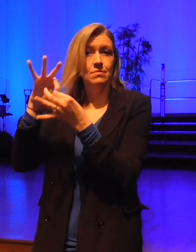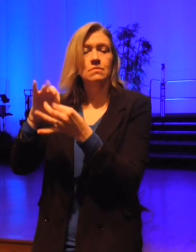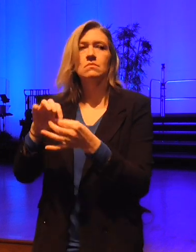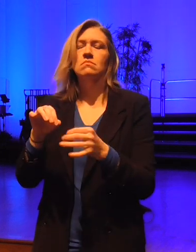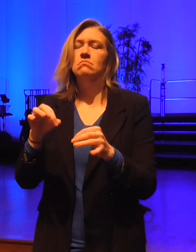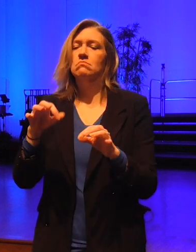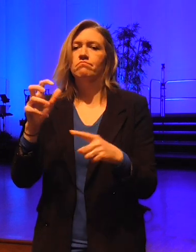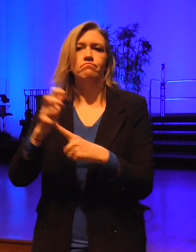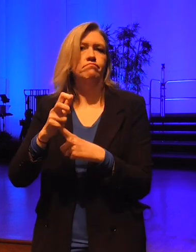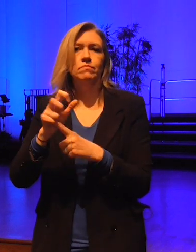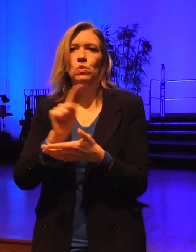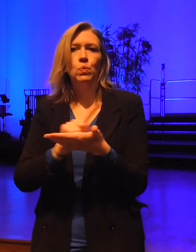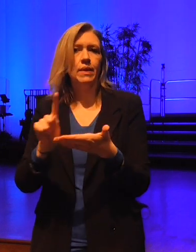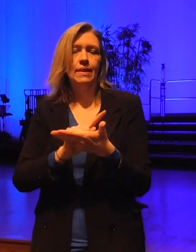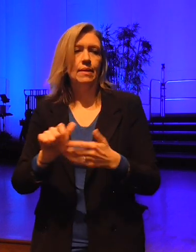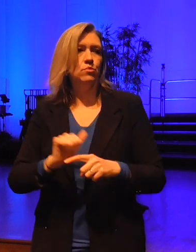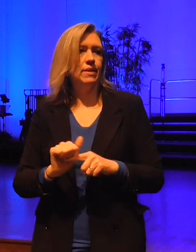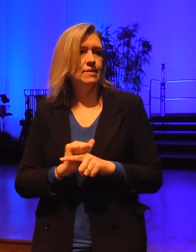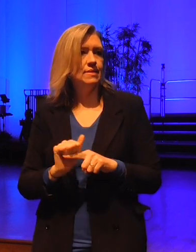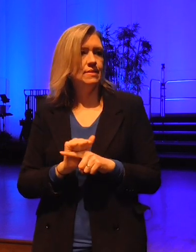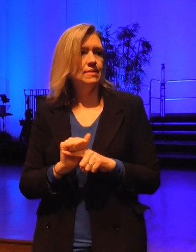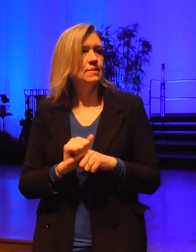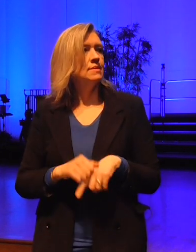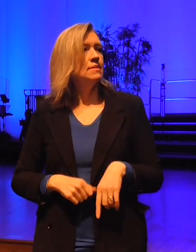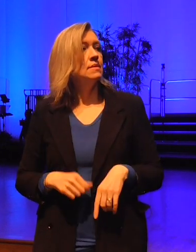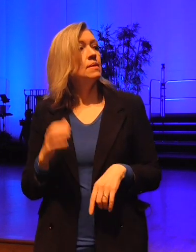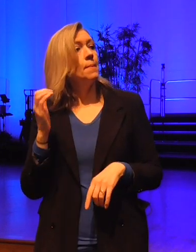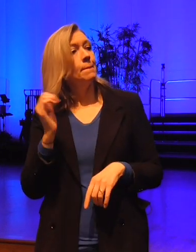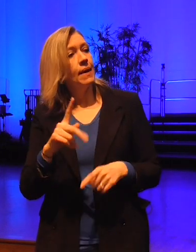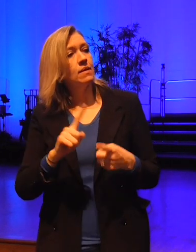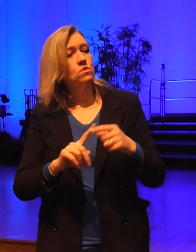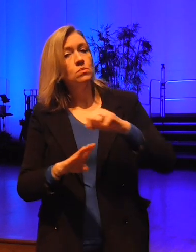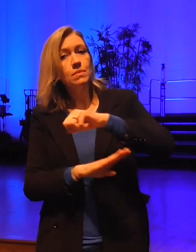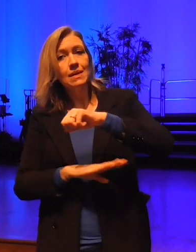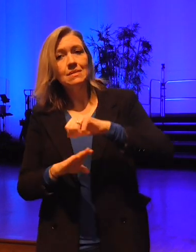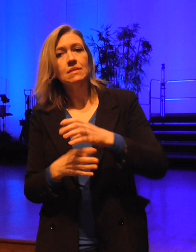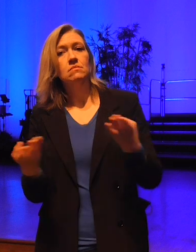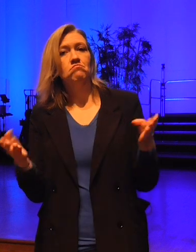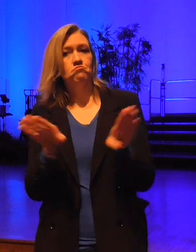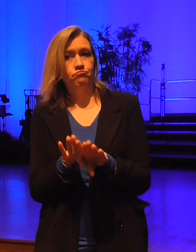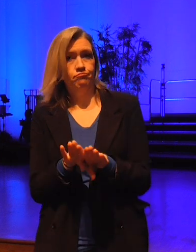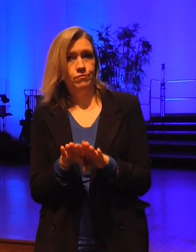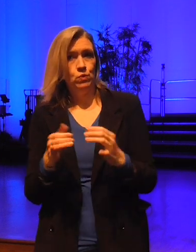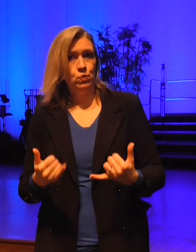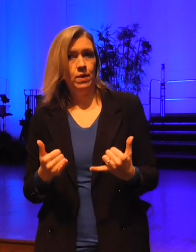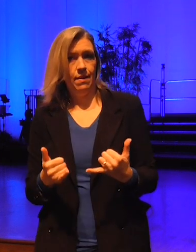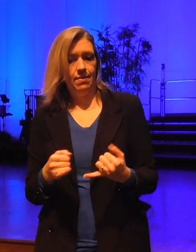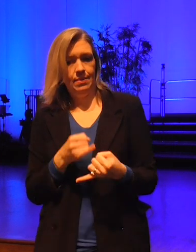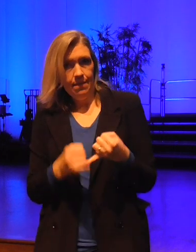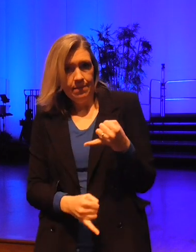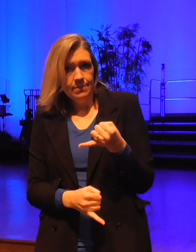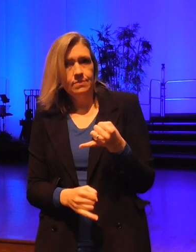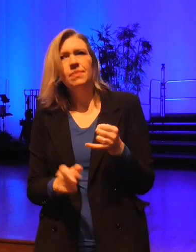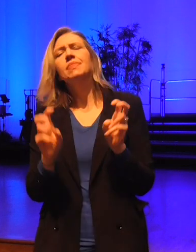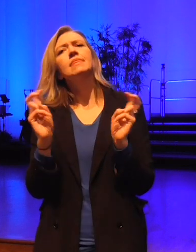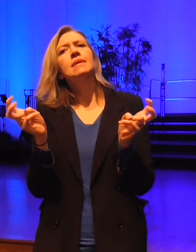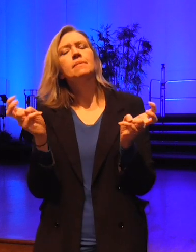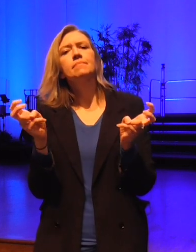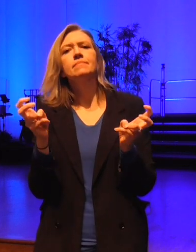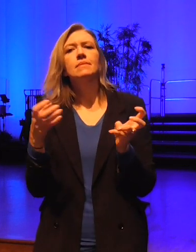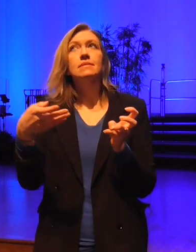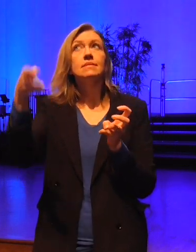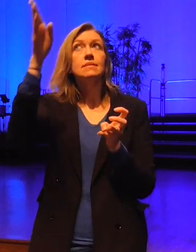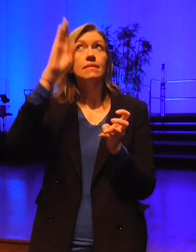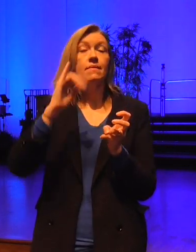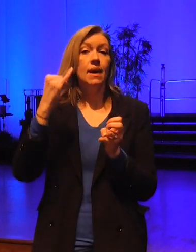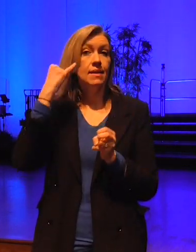we're concluding our Back to Basics Series today the theme has been the Divine idea and the message